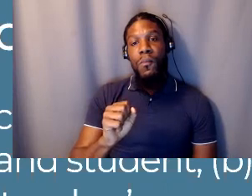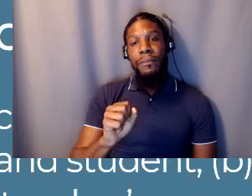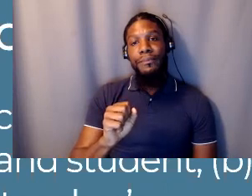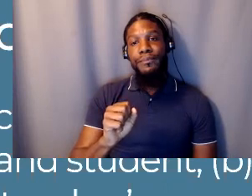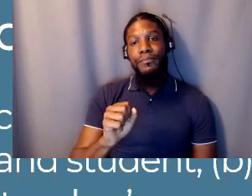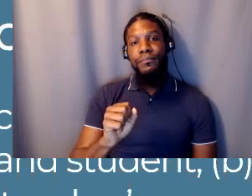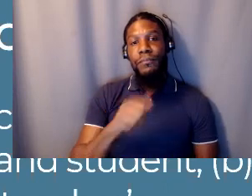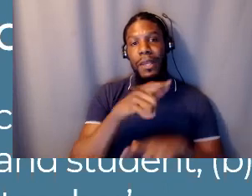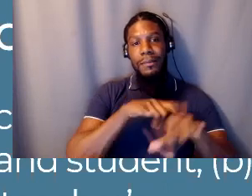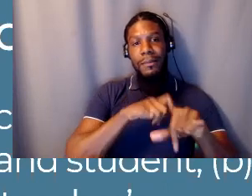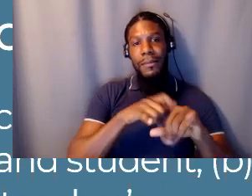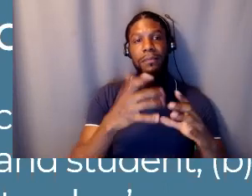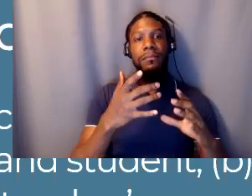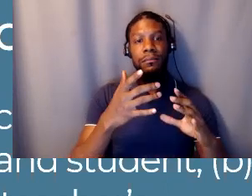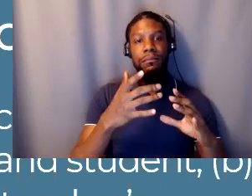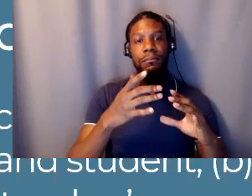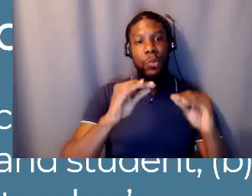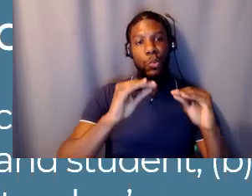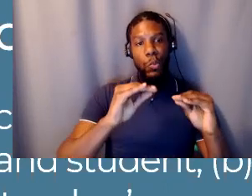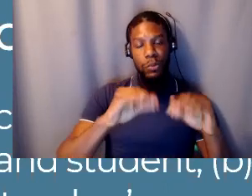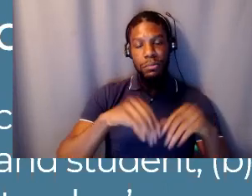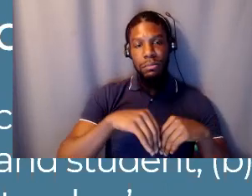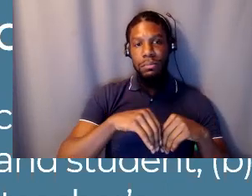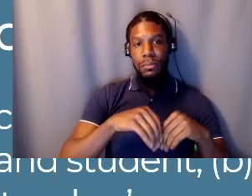And for many people and for many years, that's what it has been.